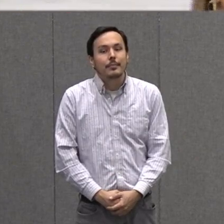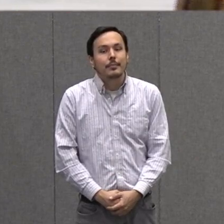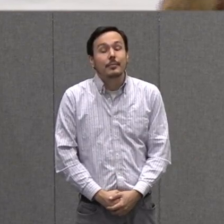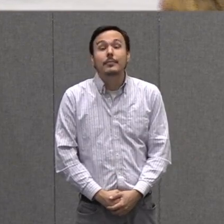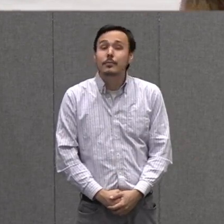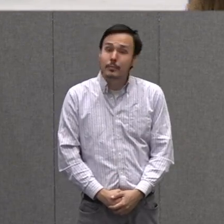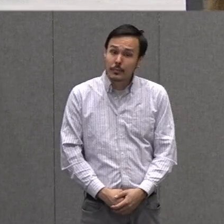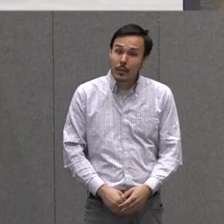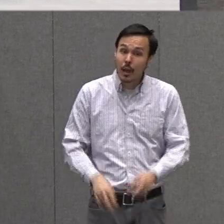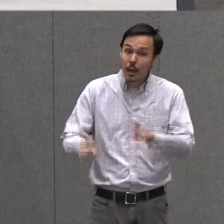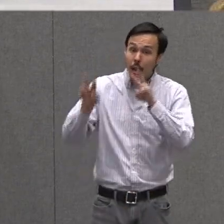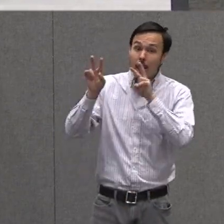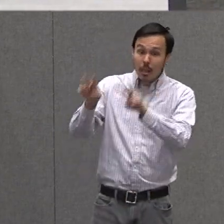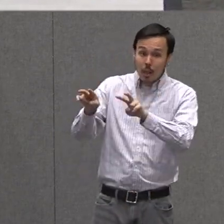Take a look at this picture here.